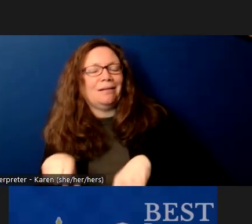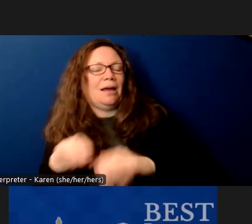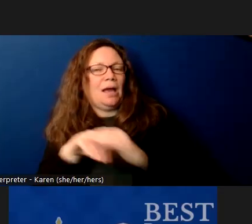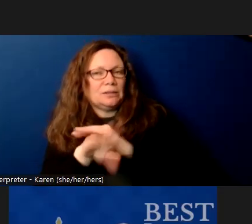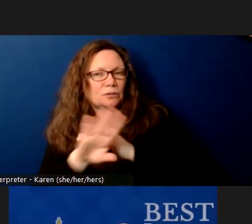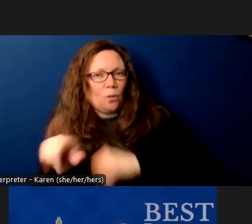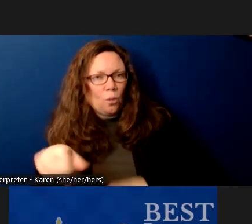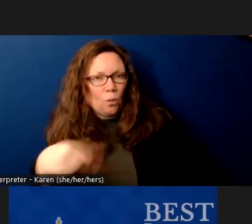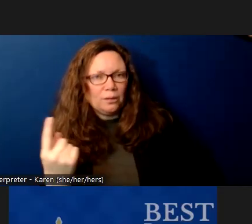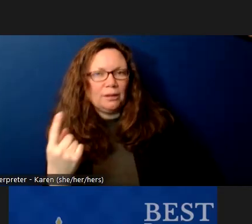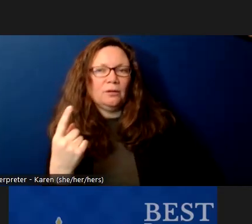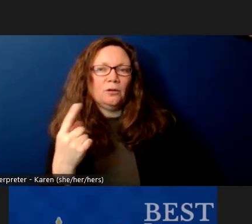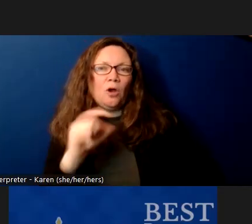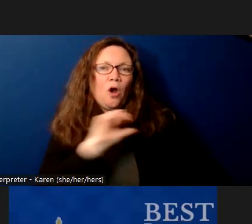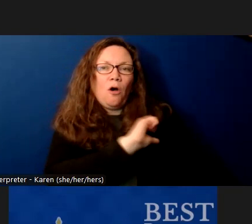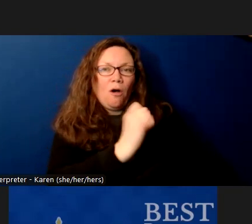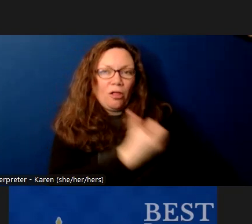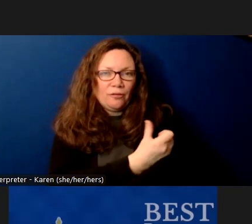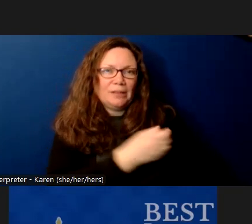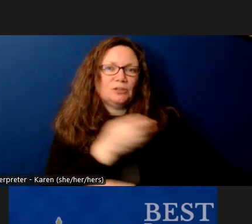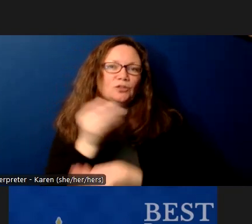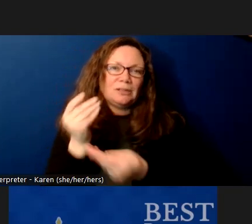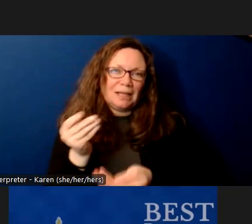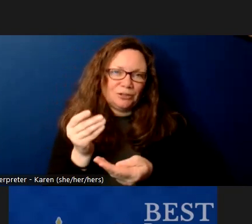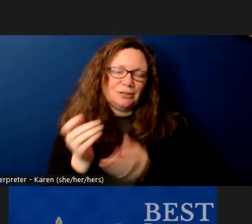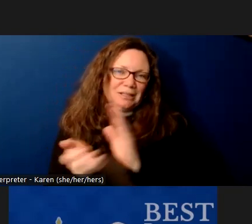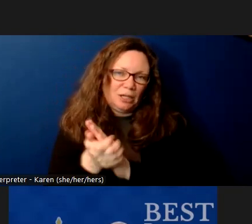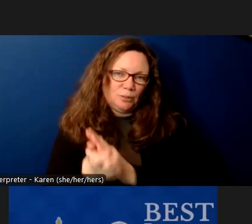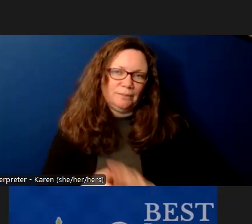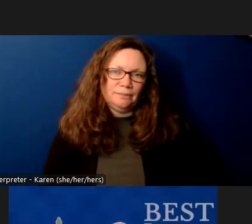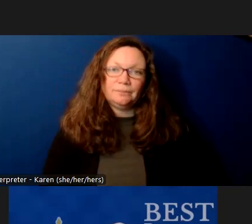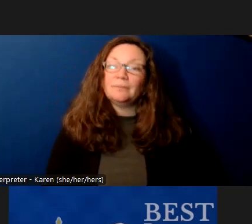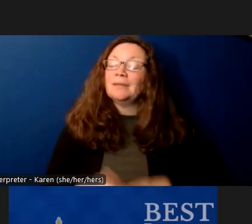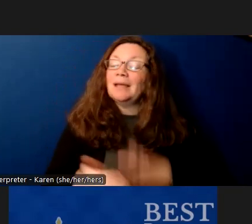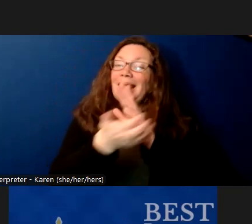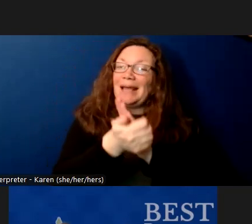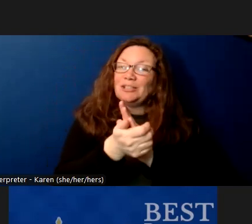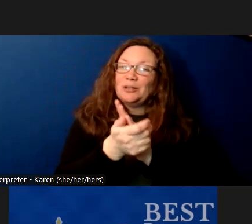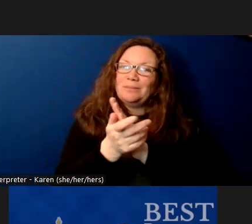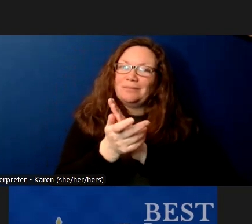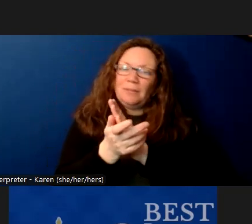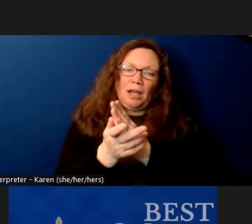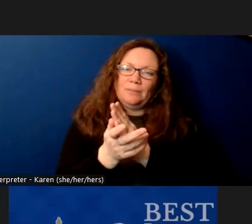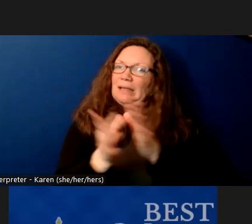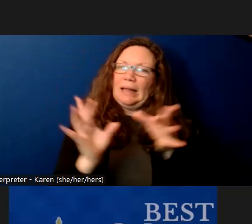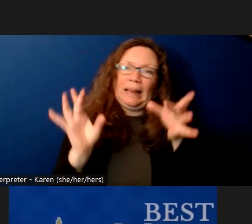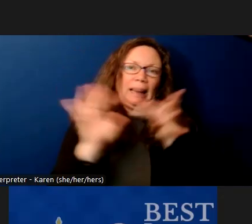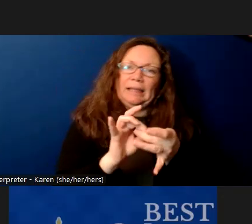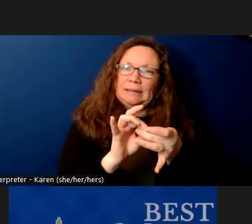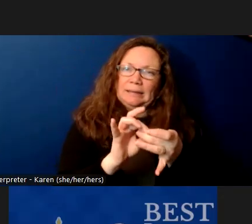And also too, because an attachment becomes an extension of the transaction. They follow the entire lifecycle.